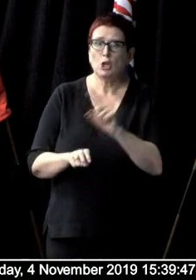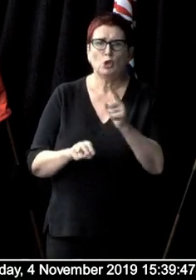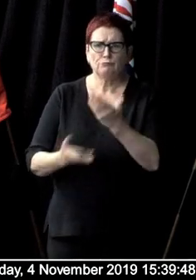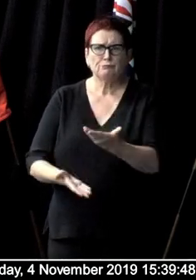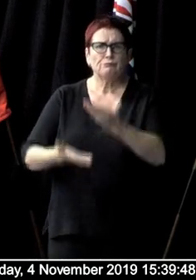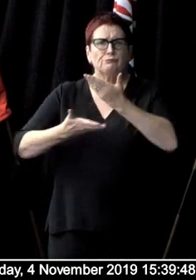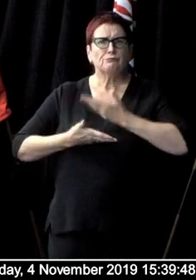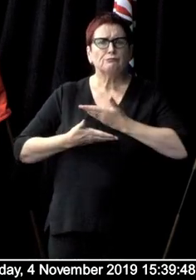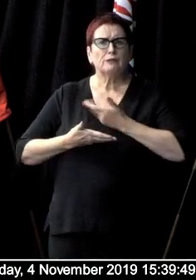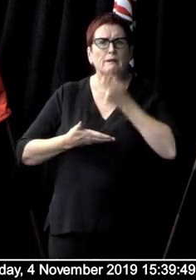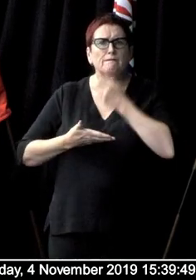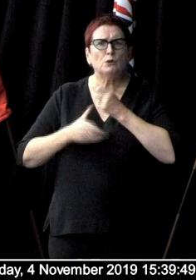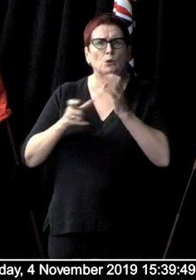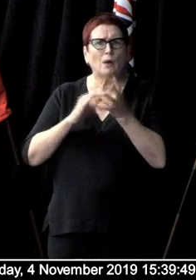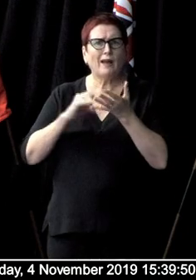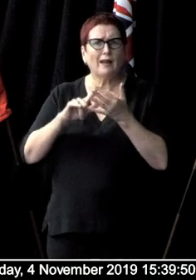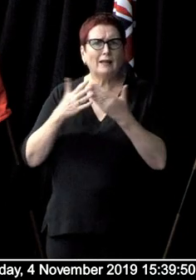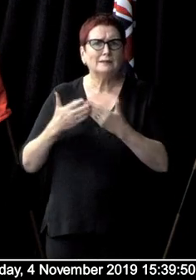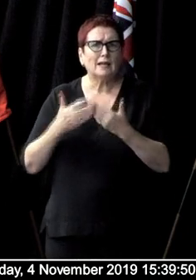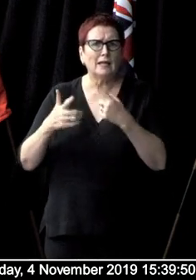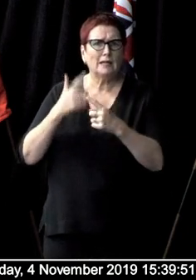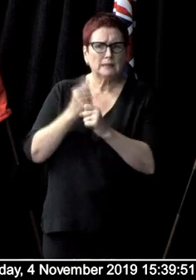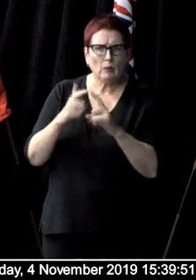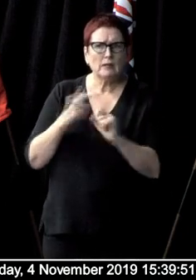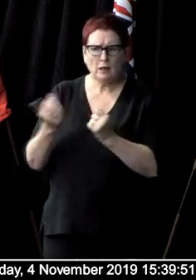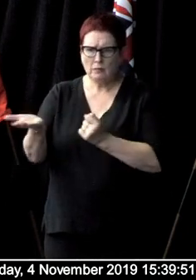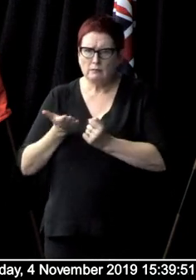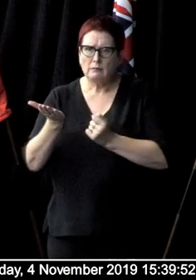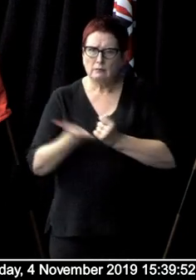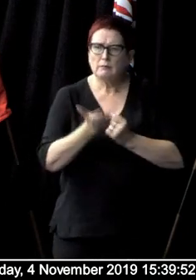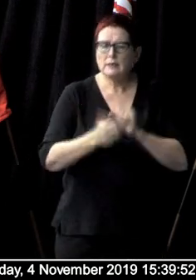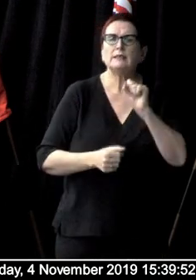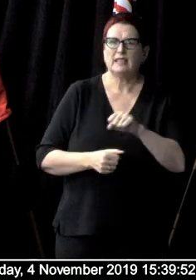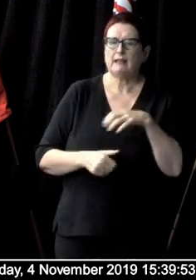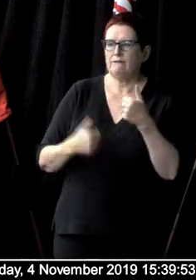in due course, a number of case studies which indicate examples of this happening? Yes, that’s right.